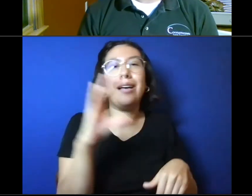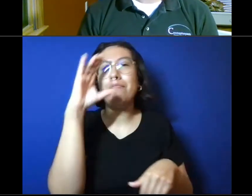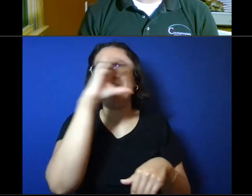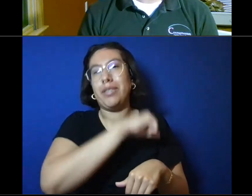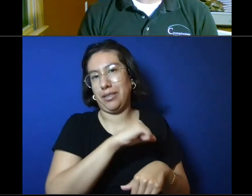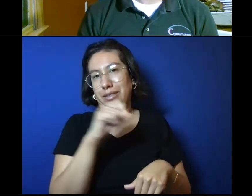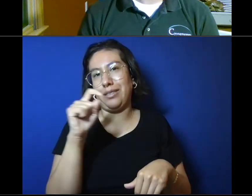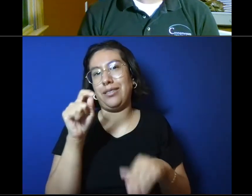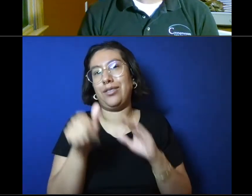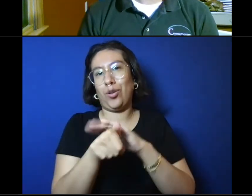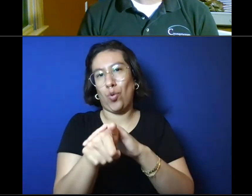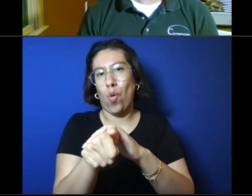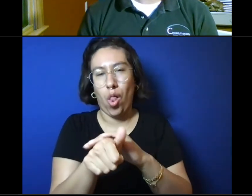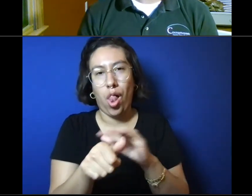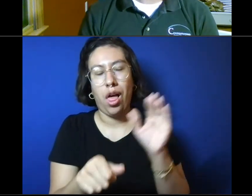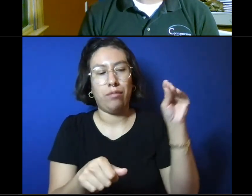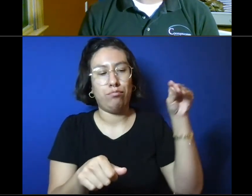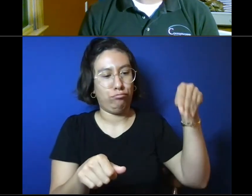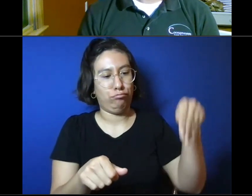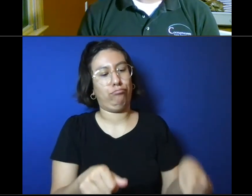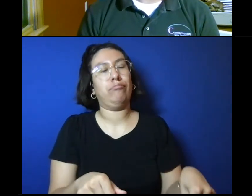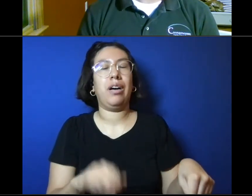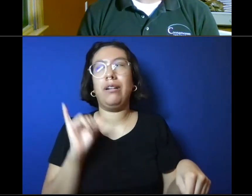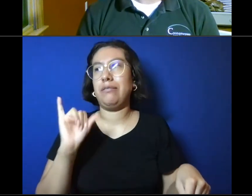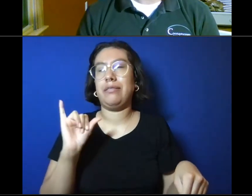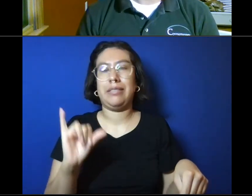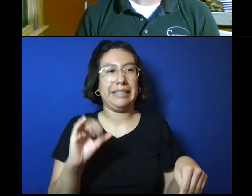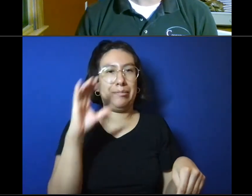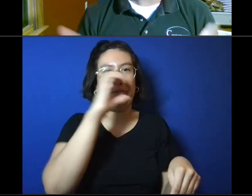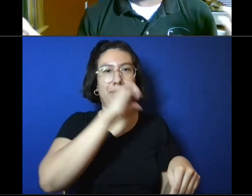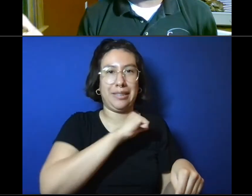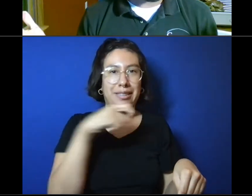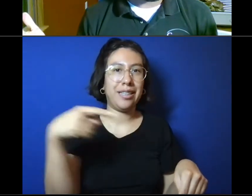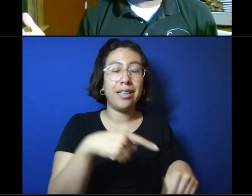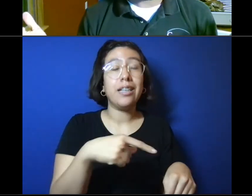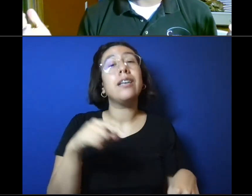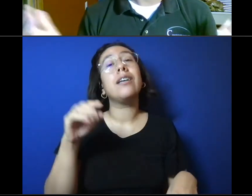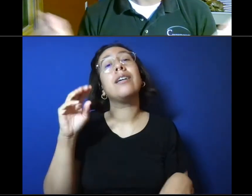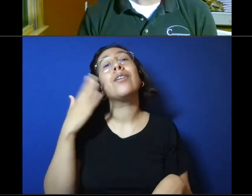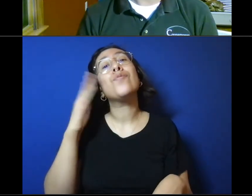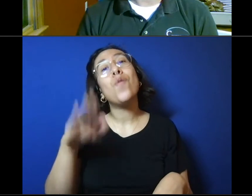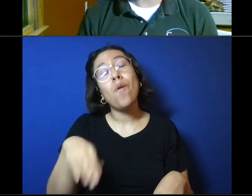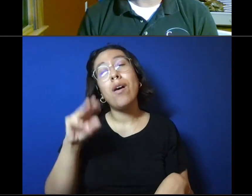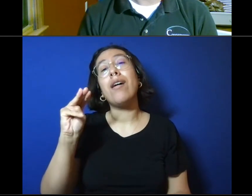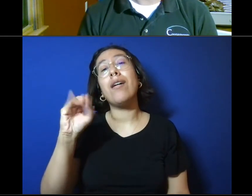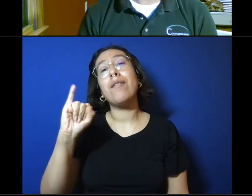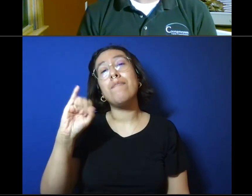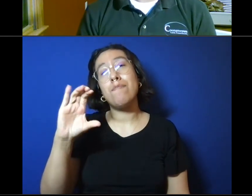So, yes, it does happen on occasion. You know, Michael Jordan missed a few shots occasionally.